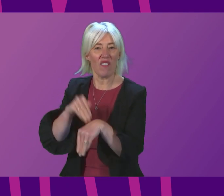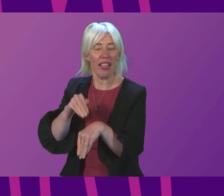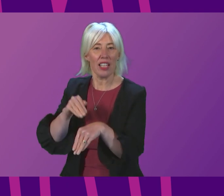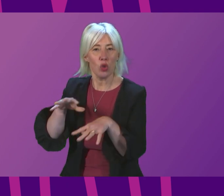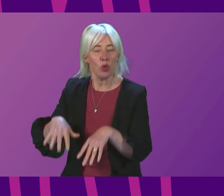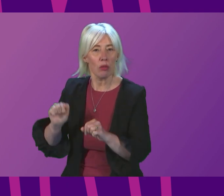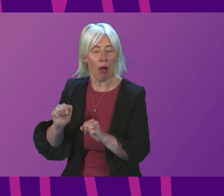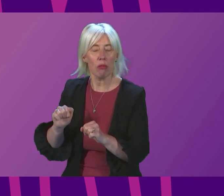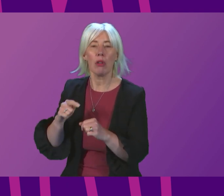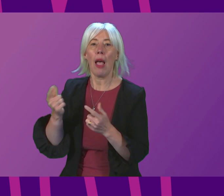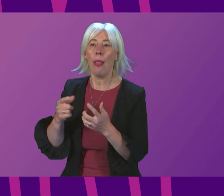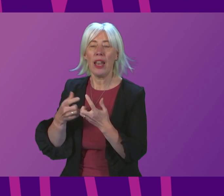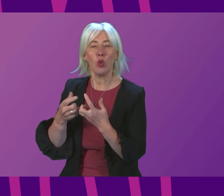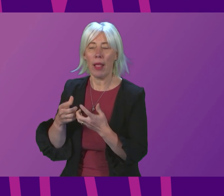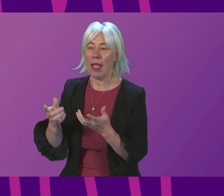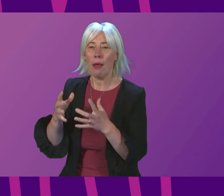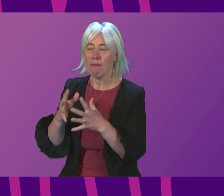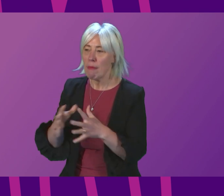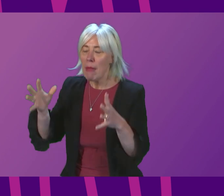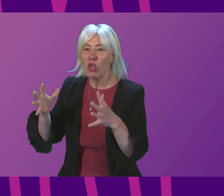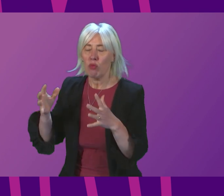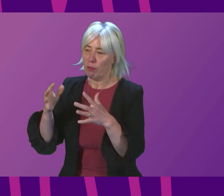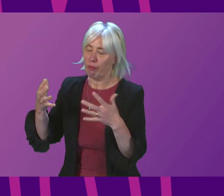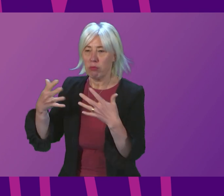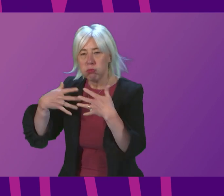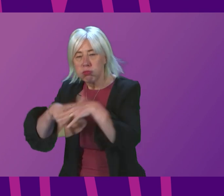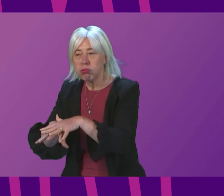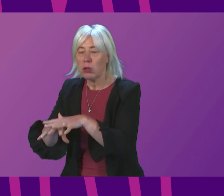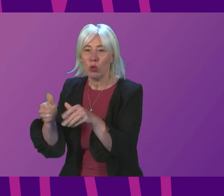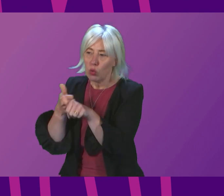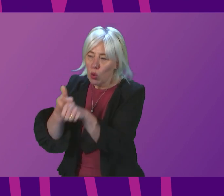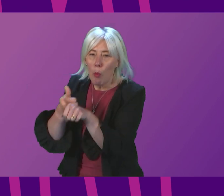and capacity of mainstream and specialist services to support survivors and those at